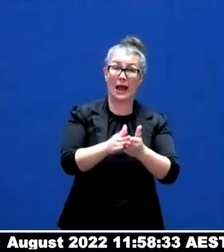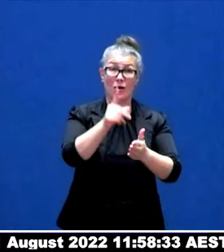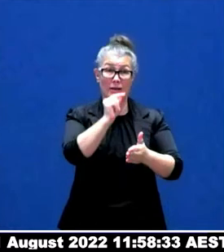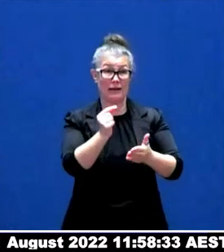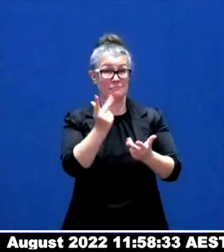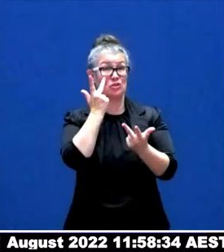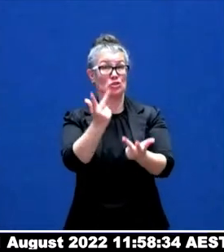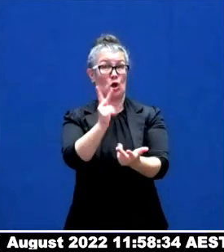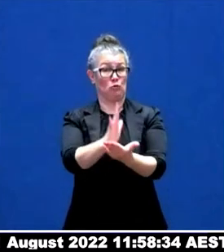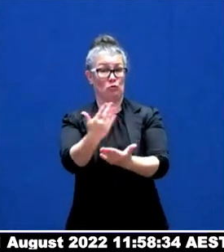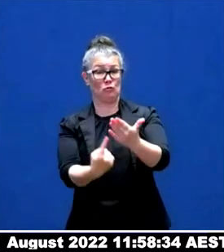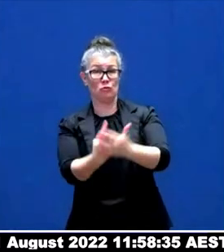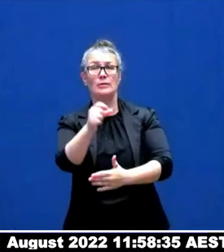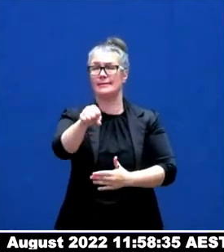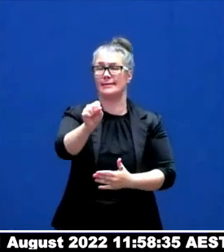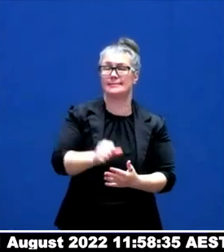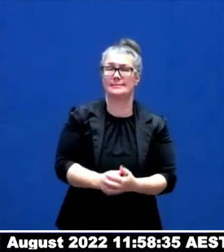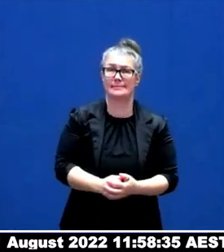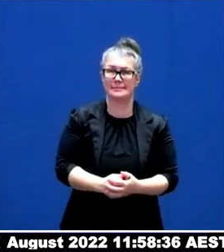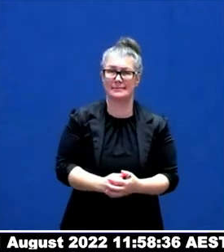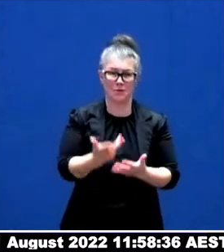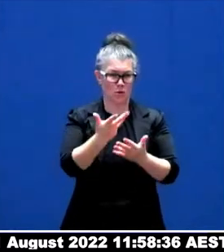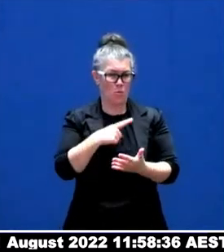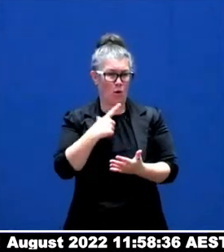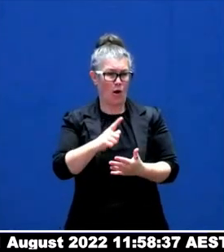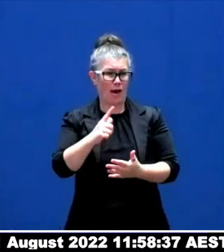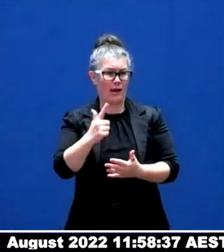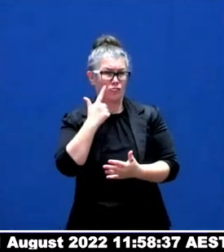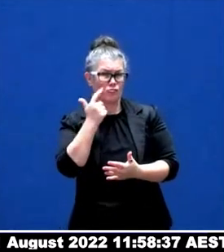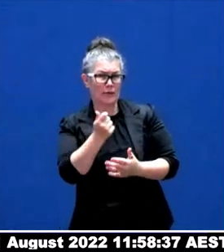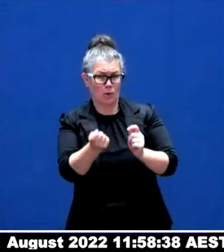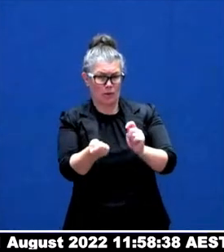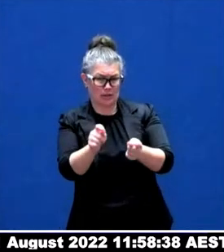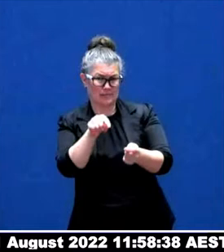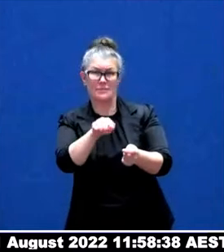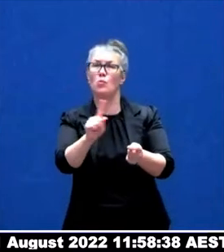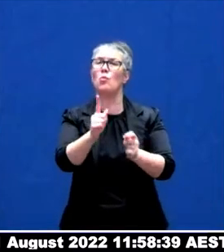That's correct. And the purpose of a reasonable adjustment is what, in your understanding?